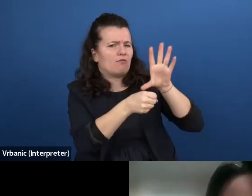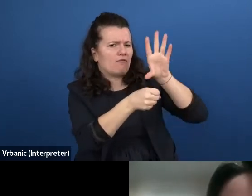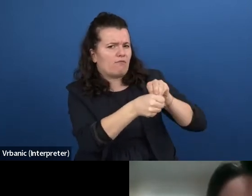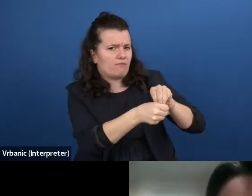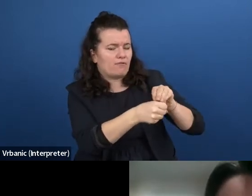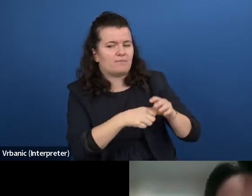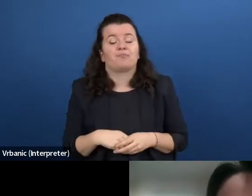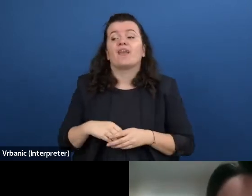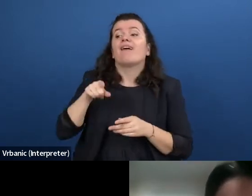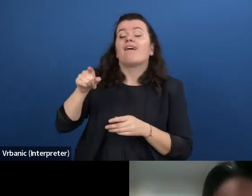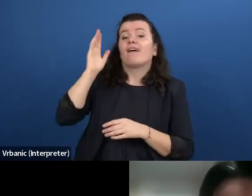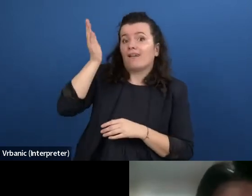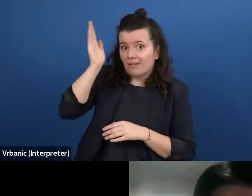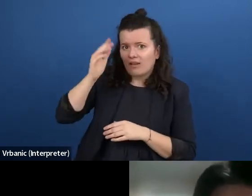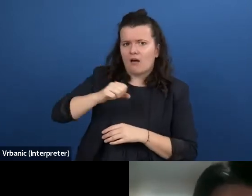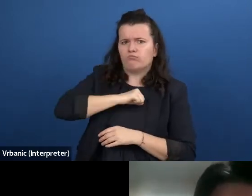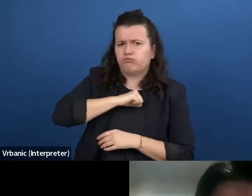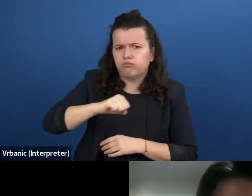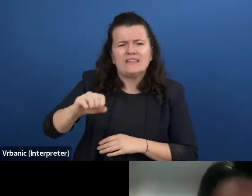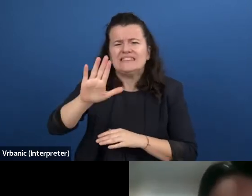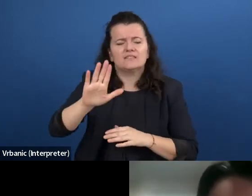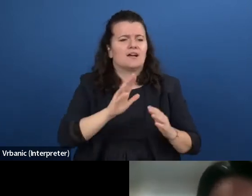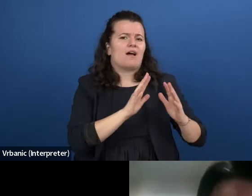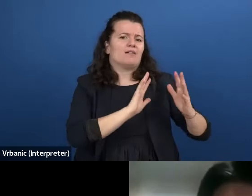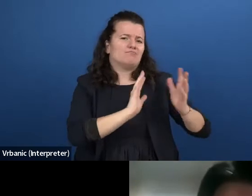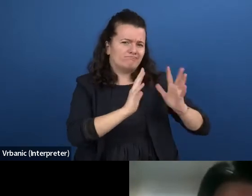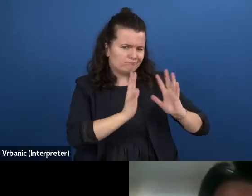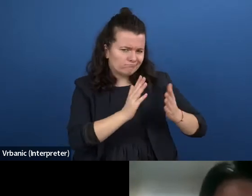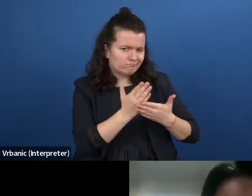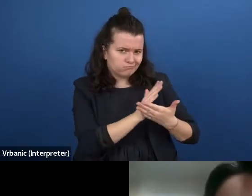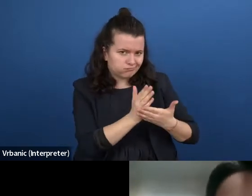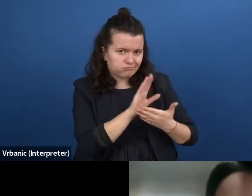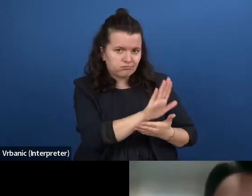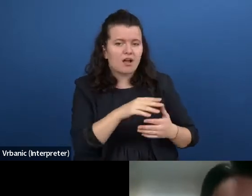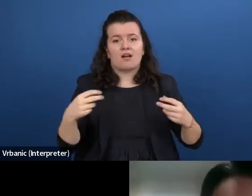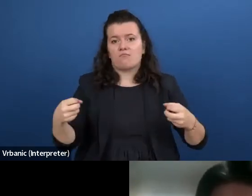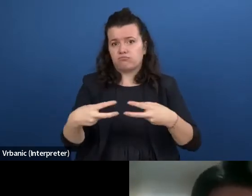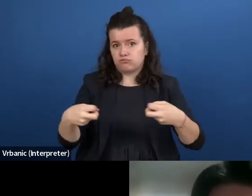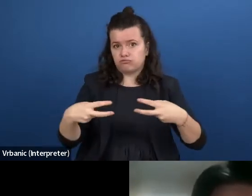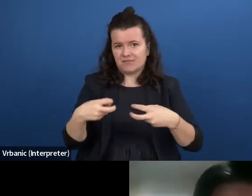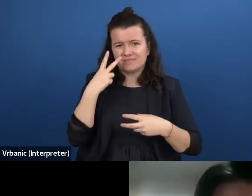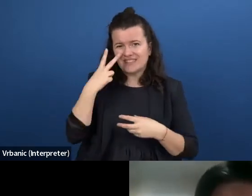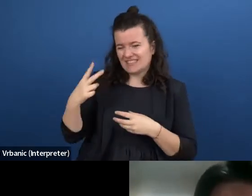We have captioning in English, the link is in the chatbox. We also have sign language interpretation,